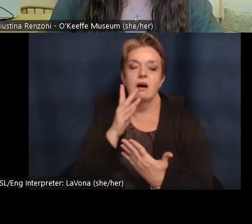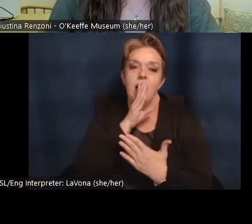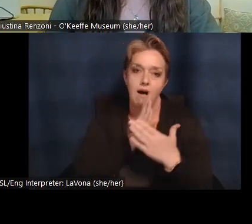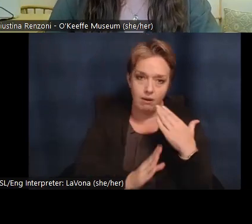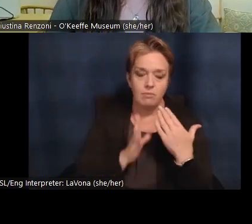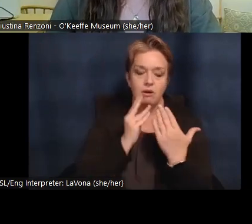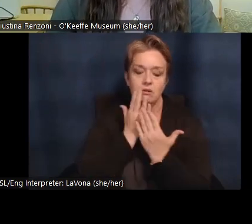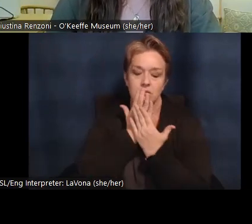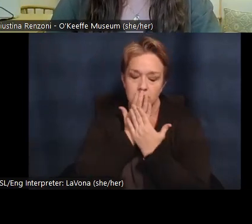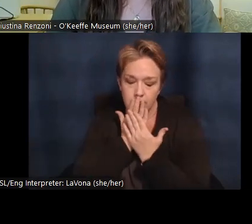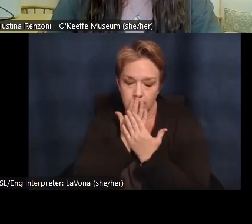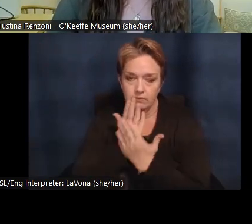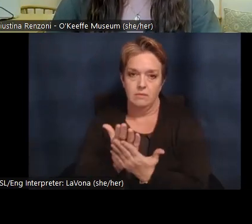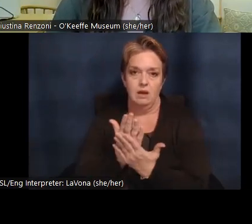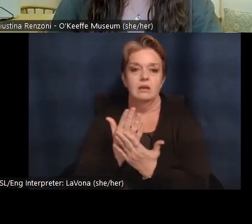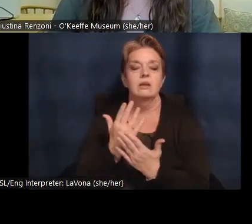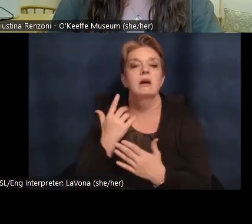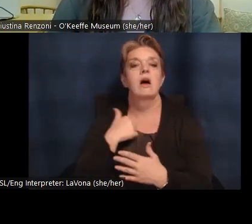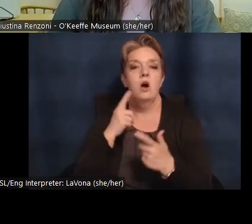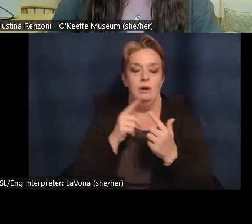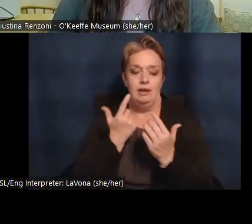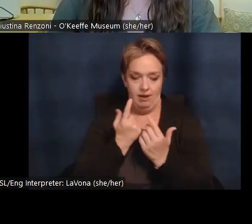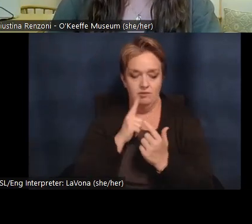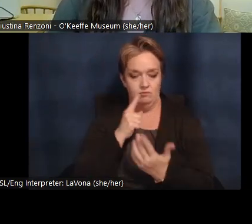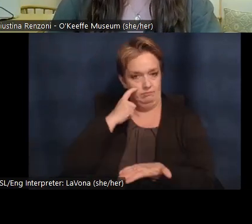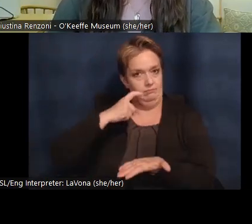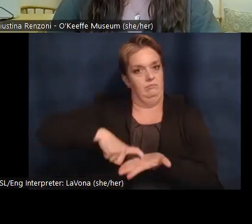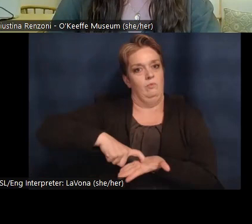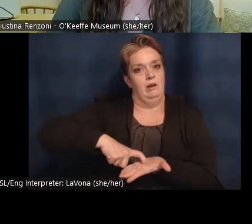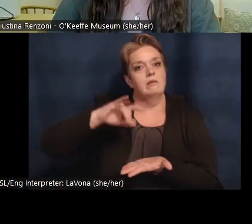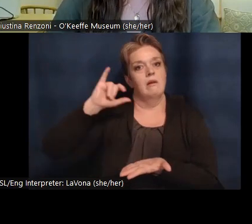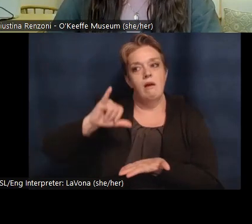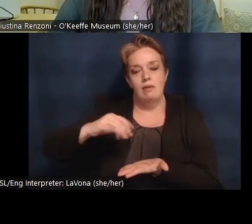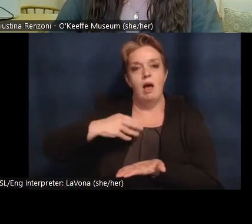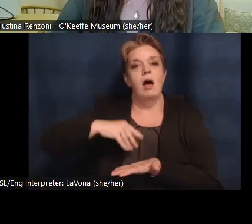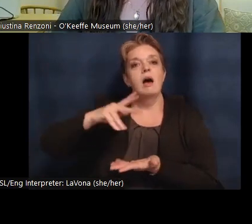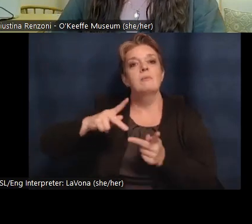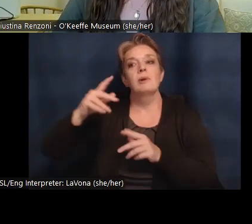to confront the ongoing legacies of settler colonialism.